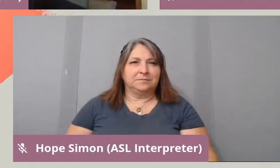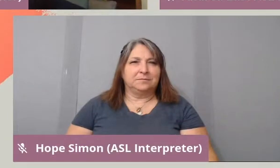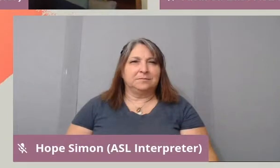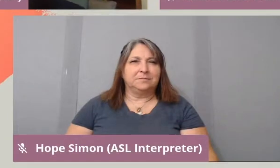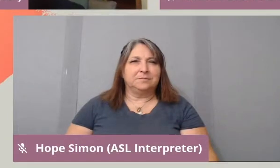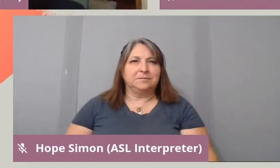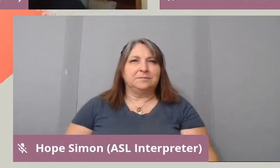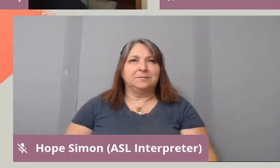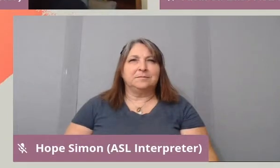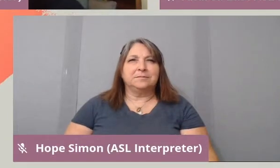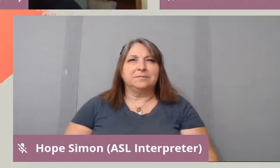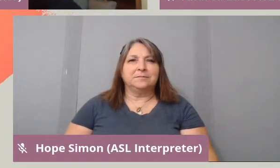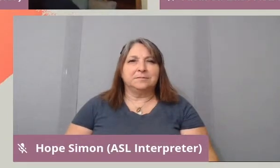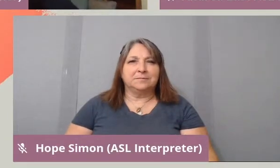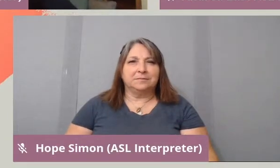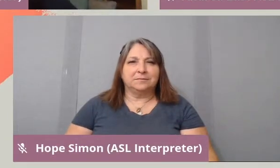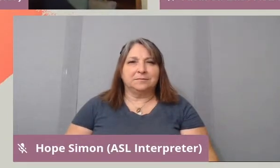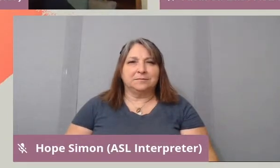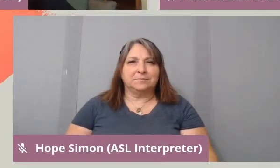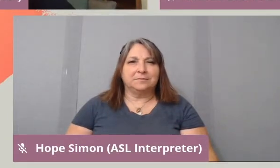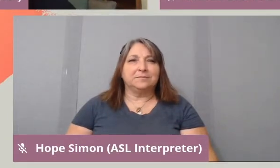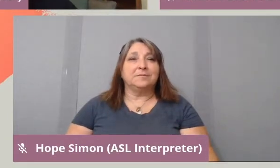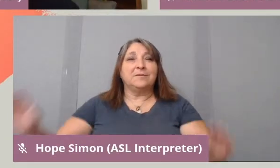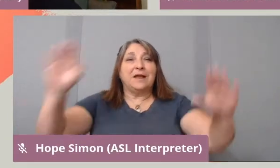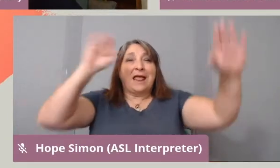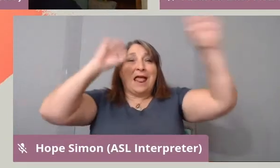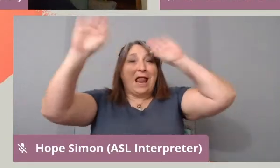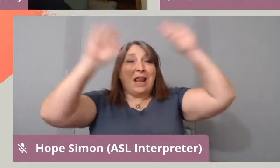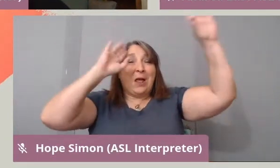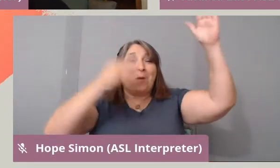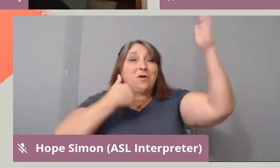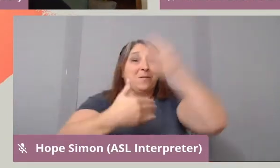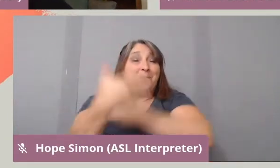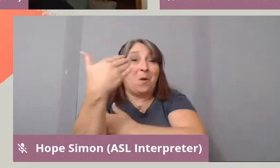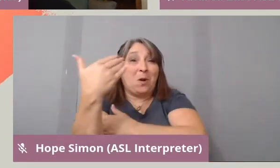Hello, good morning, good afternoon, good evening, wherever you are.